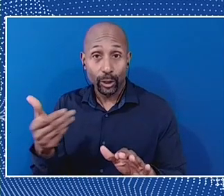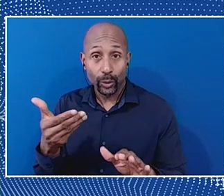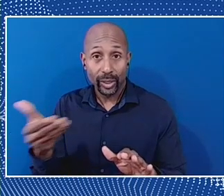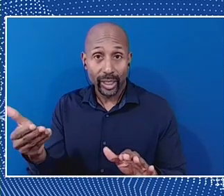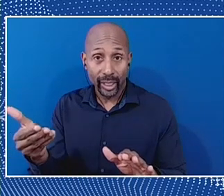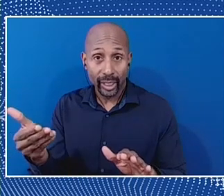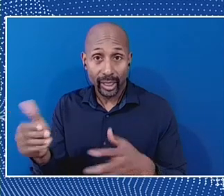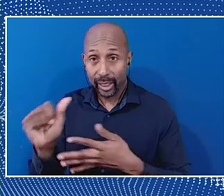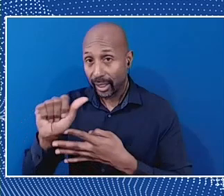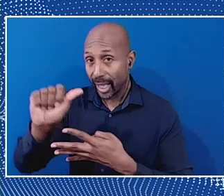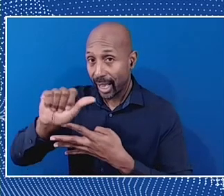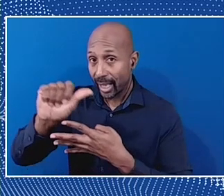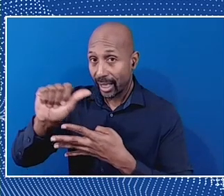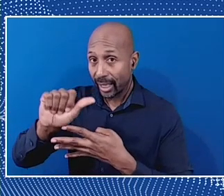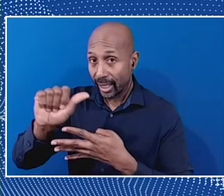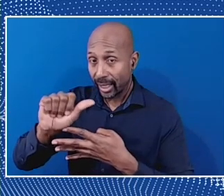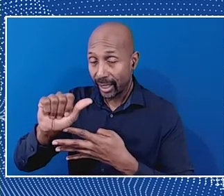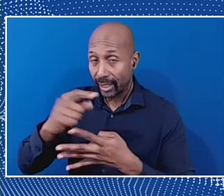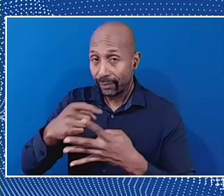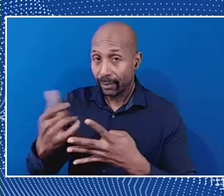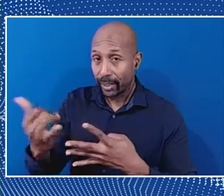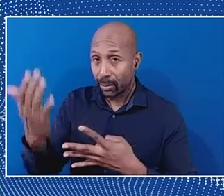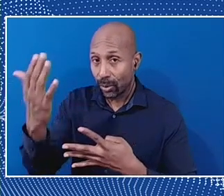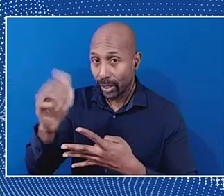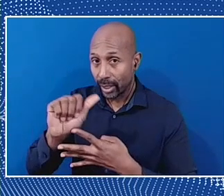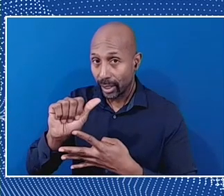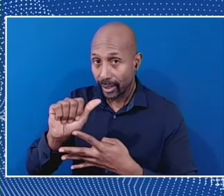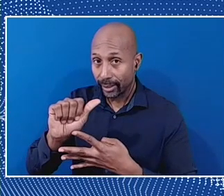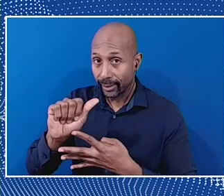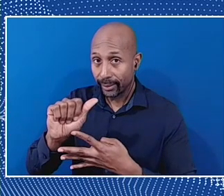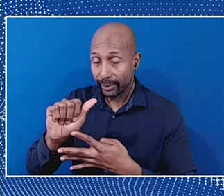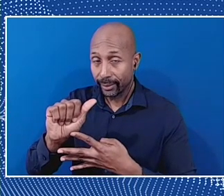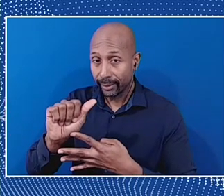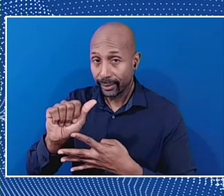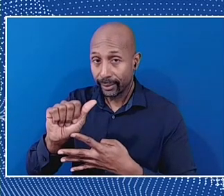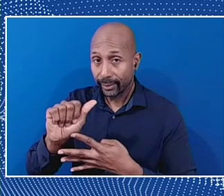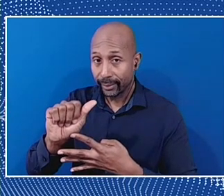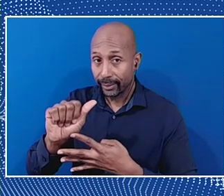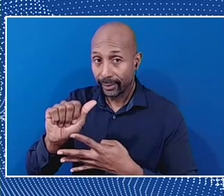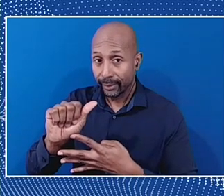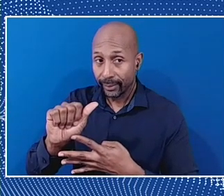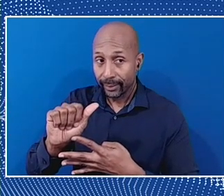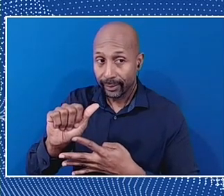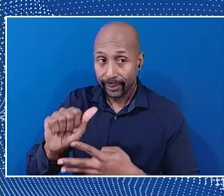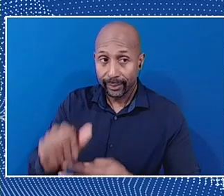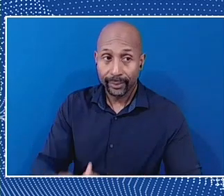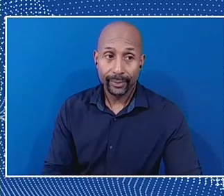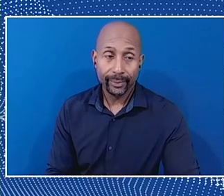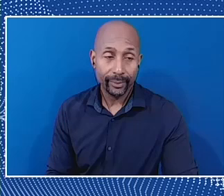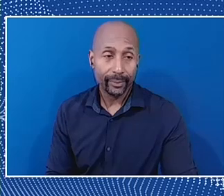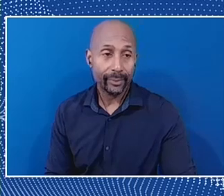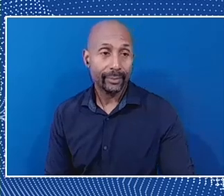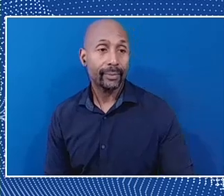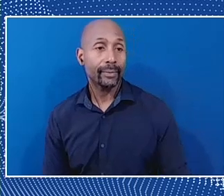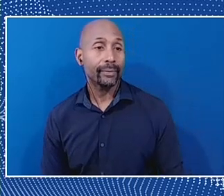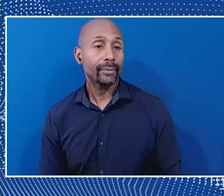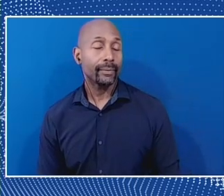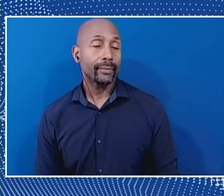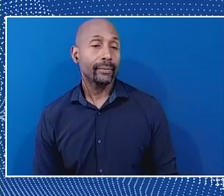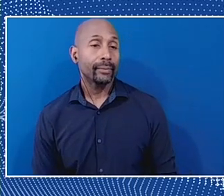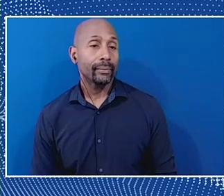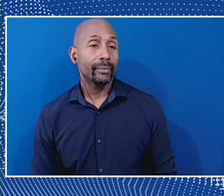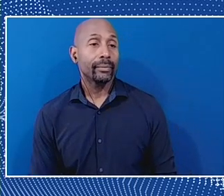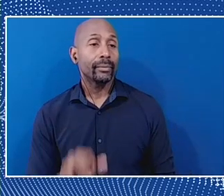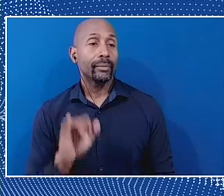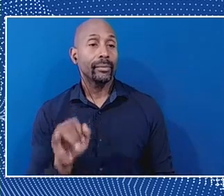morning? Looks like Jessica has her hand